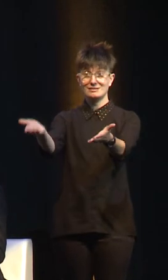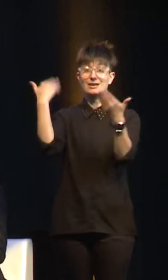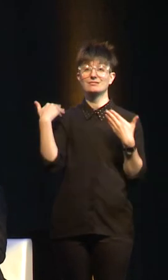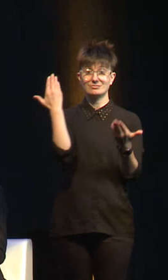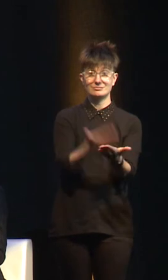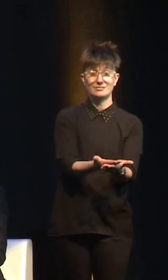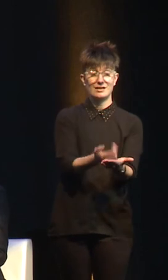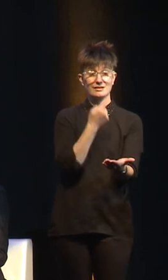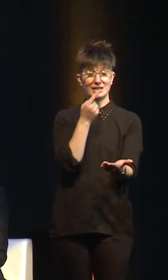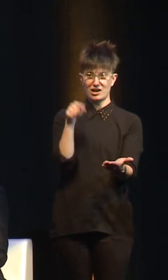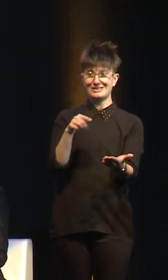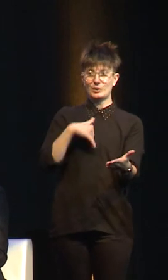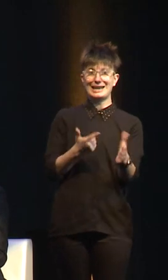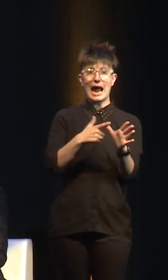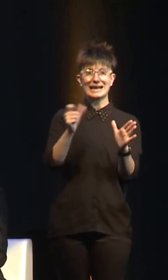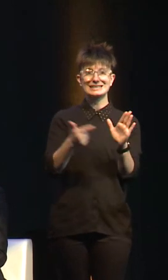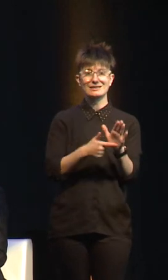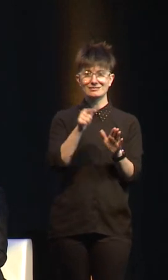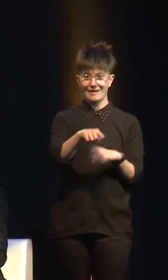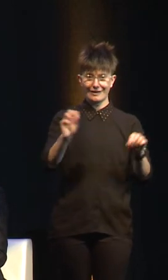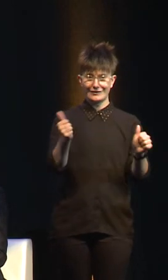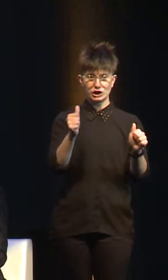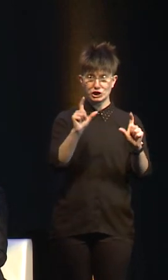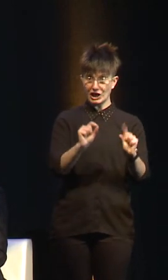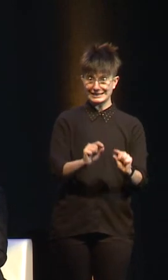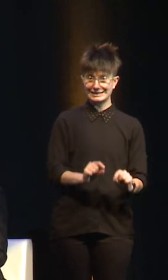does these things’. And it so beautifully encapsulated it and it’s the kind of simplicity